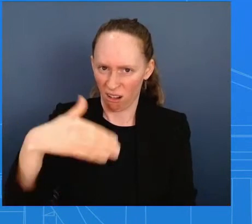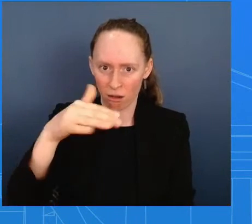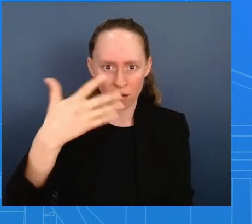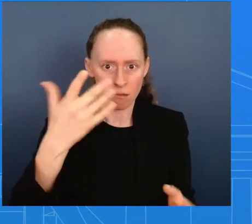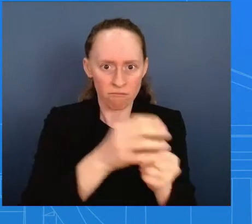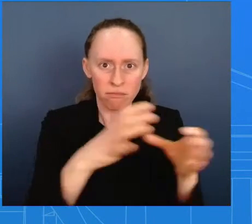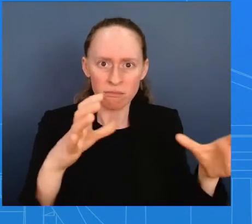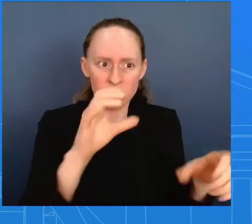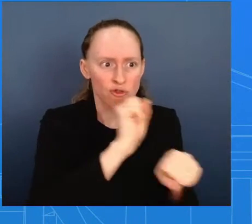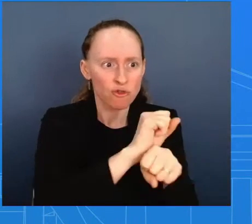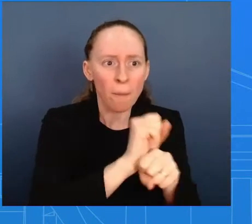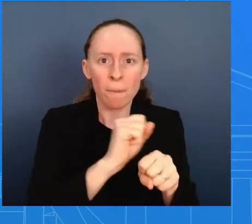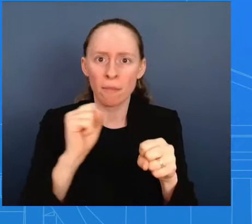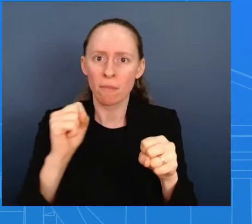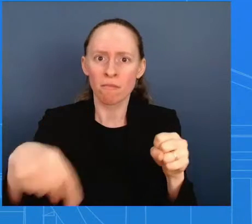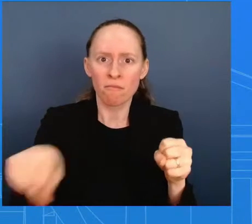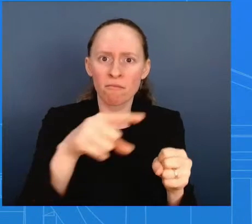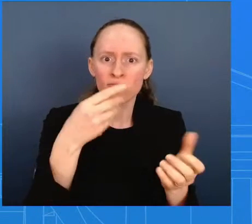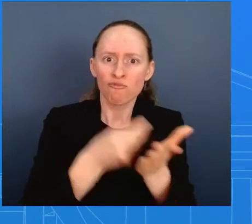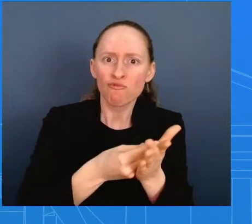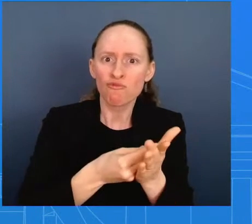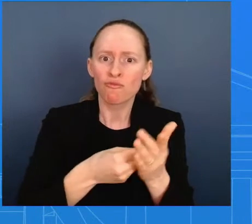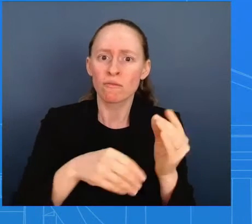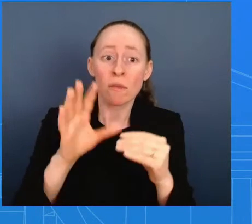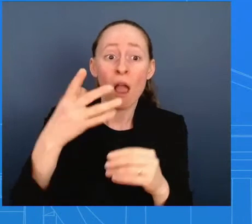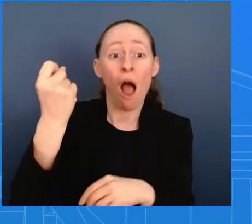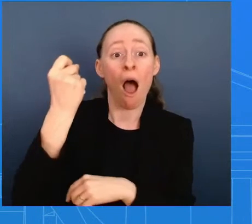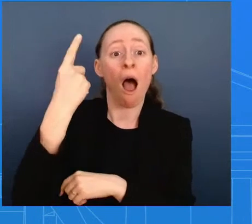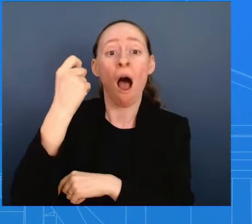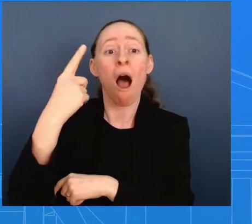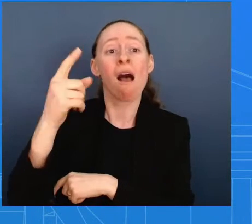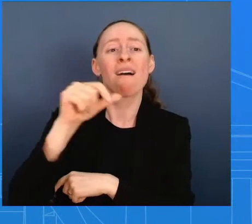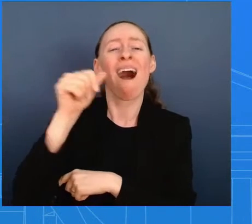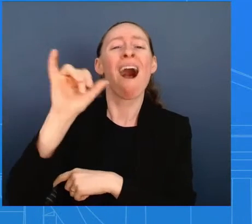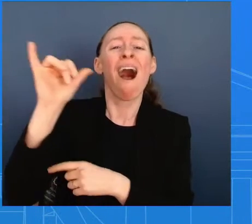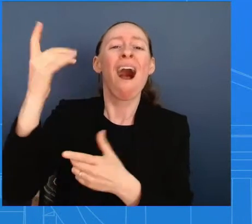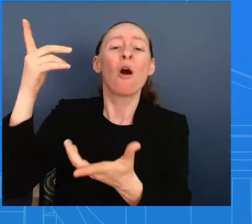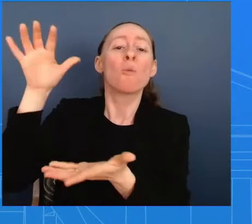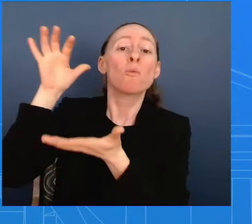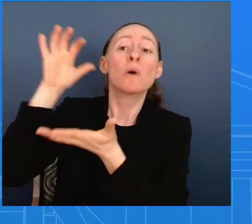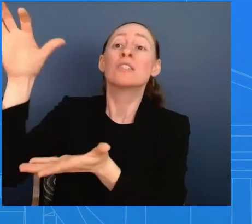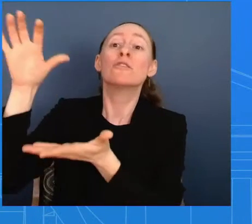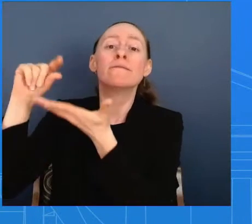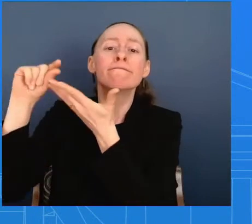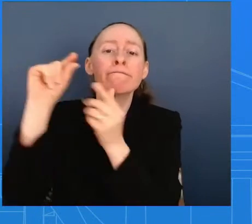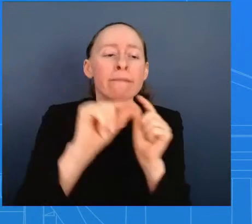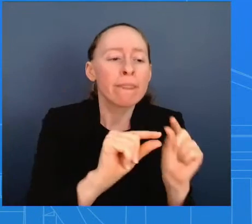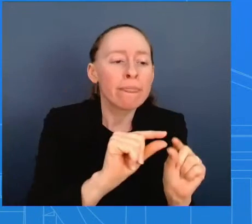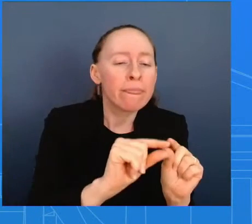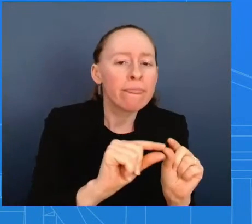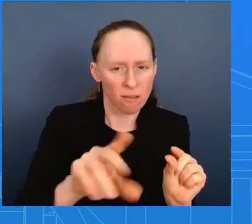That -- that is very much from the bottom up, middle out. And you've seen unemployment go down for the Hispanic community.